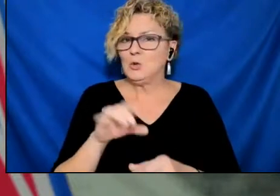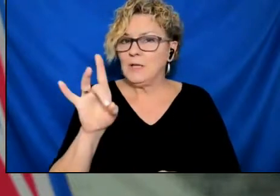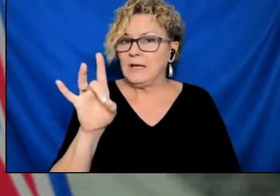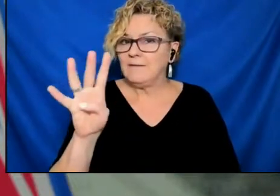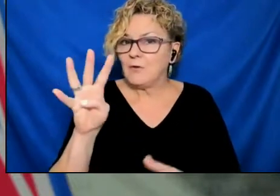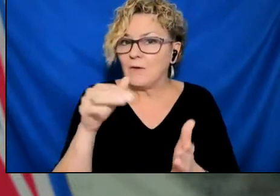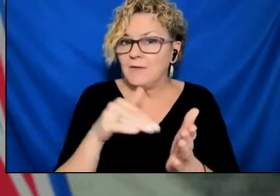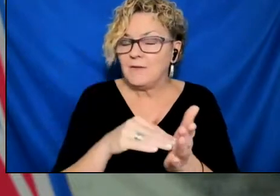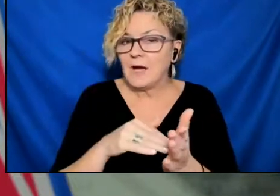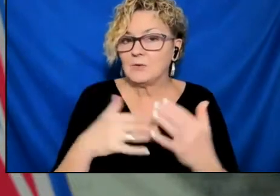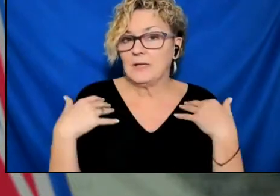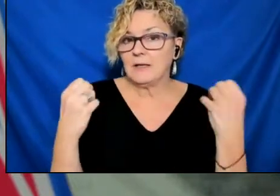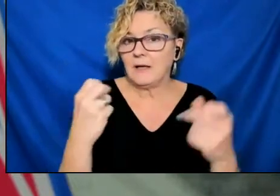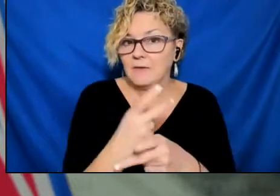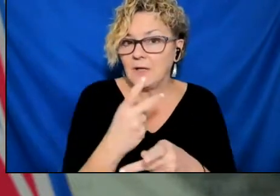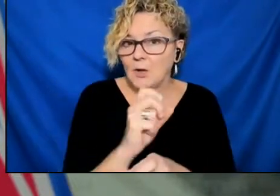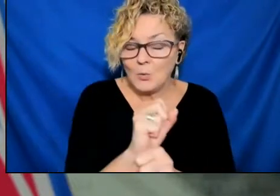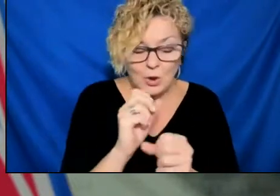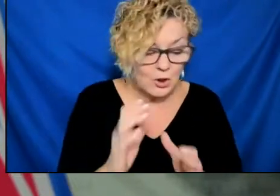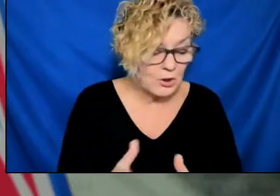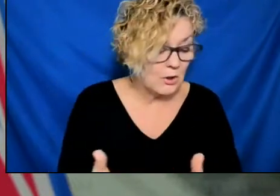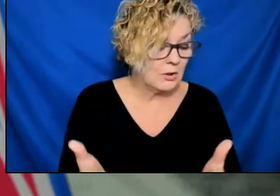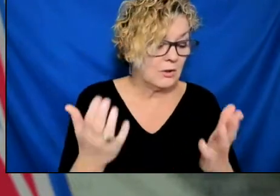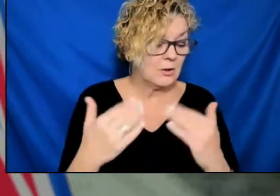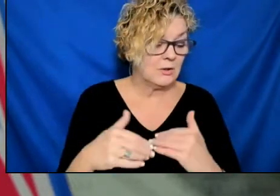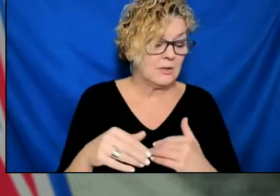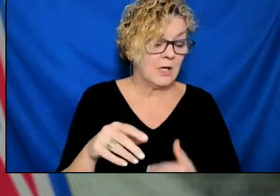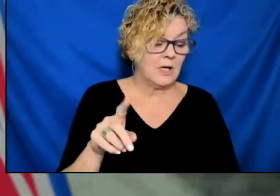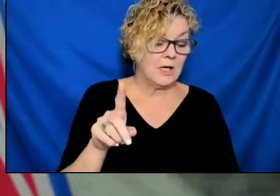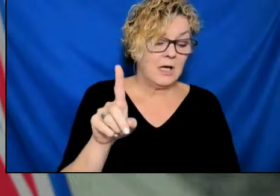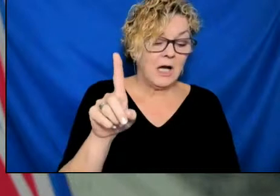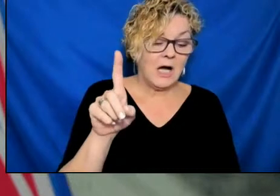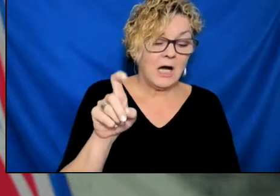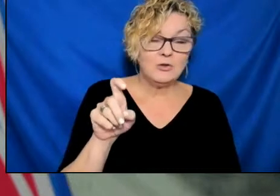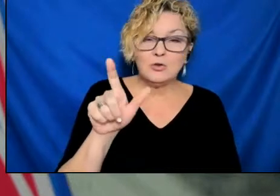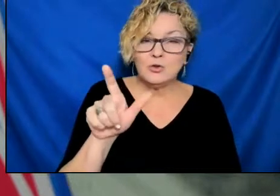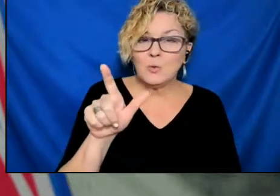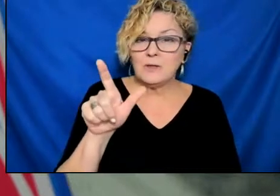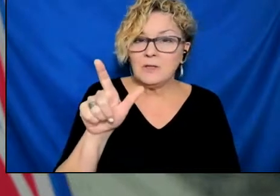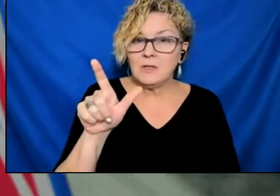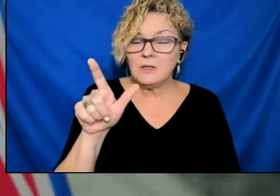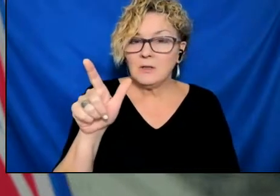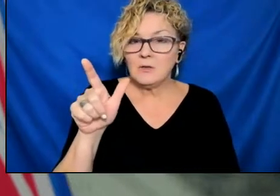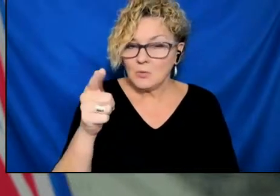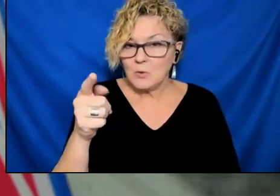84 health care workers.